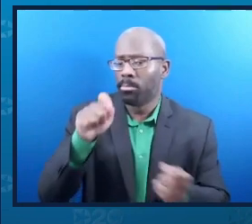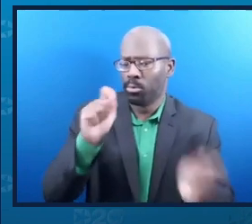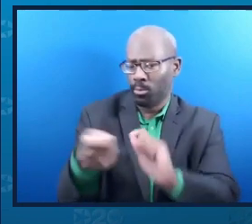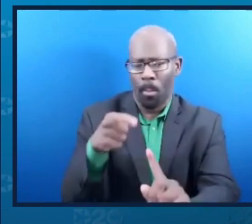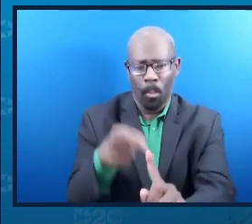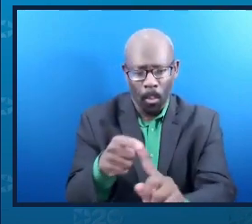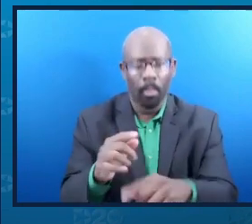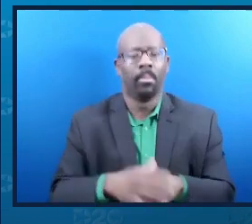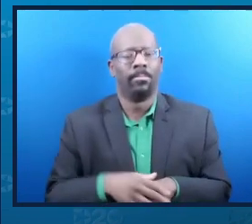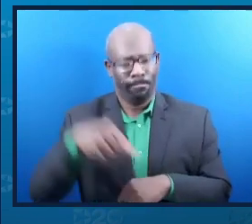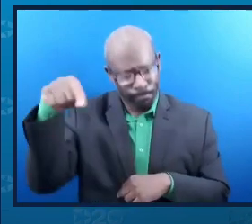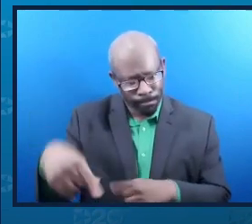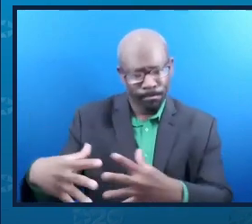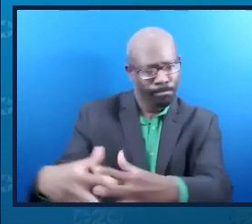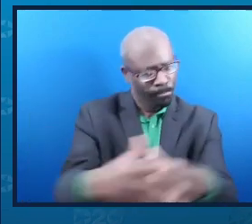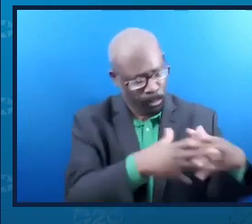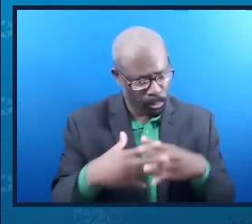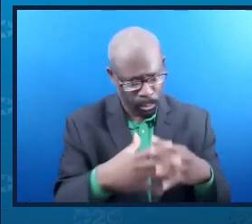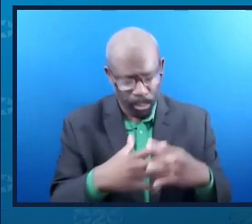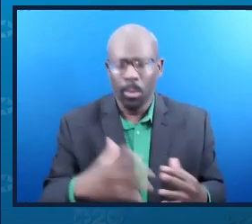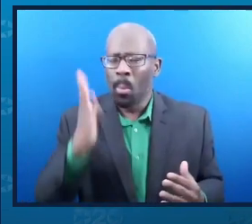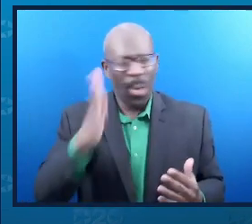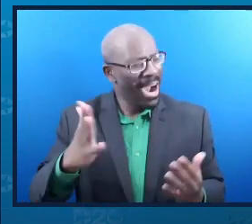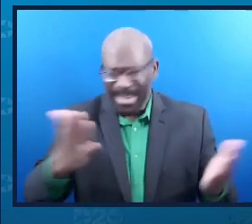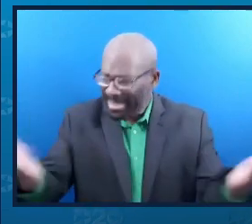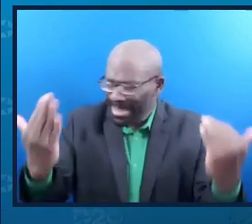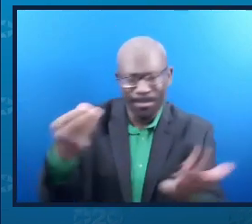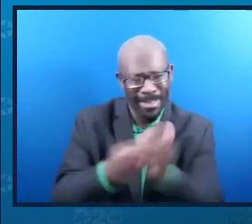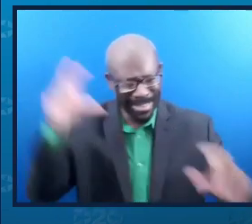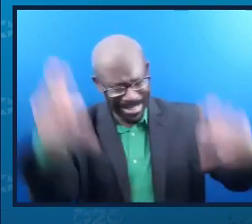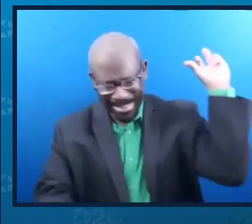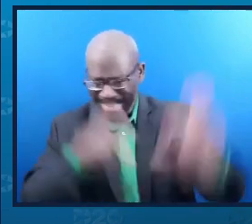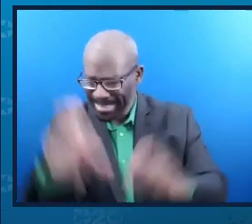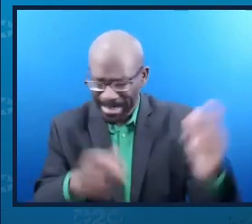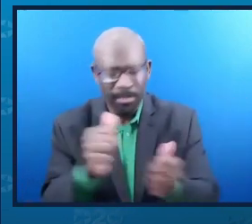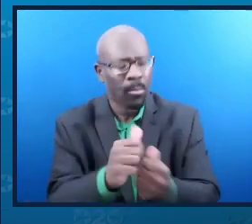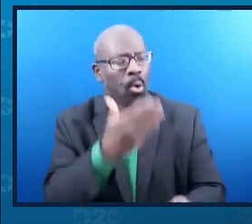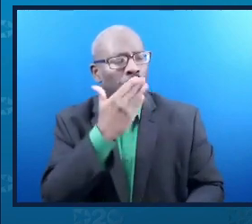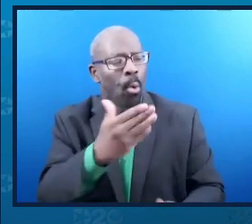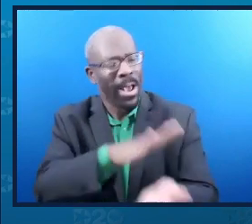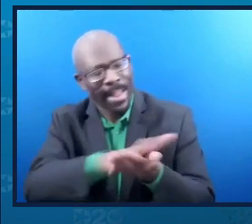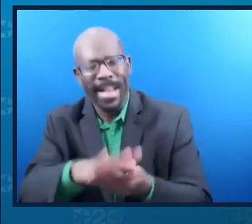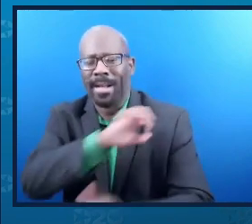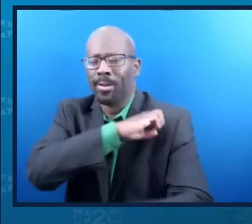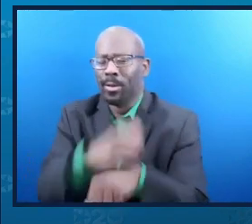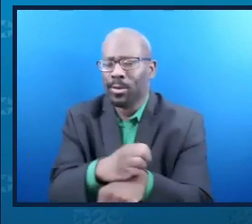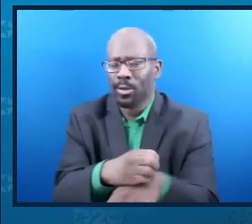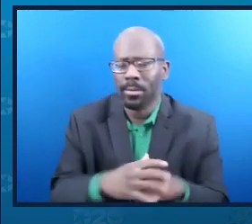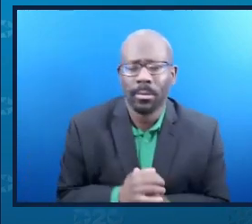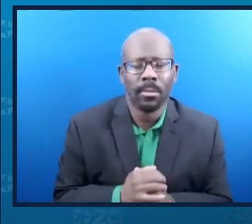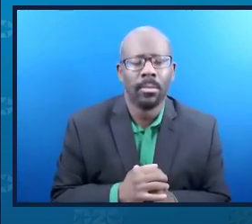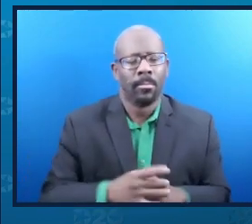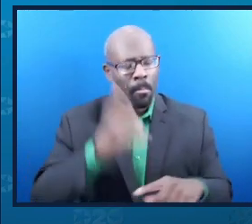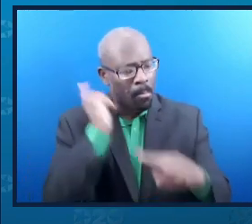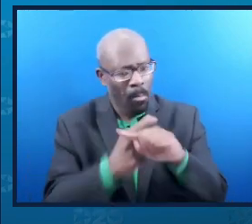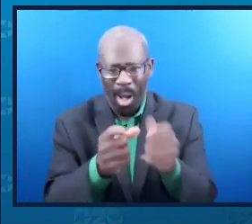AS PRESIDENT, JOE BIDEN REJOINS THE INTERNATIONAL CLIMATE AGREEMENT, SO THE U.S. CAN ONCE AGAIN LEAD ON THIS CRITICAL ISSUE. AND AT HOME, HE'LL INVEST IN